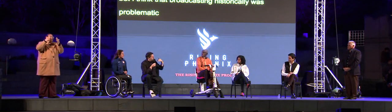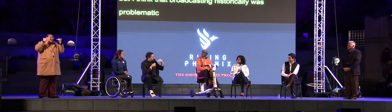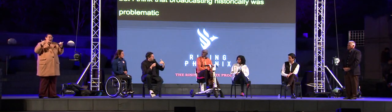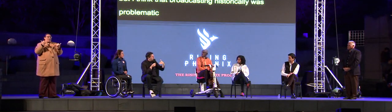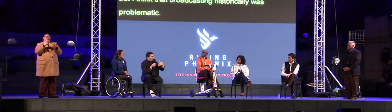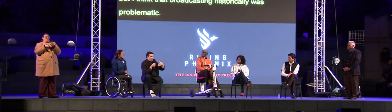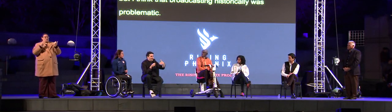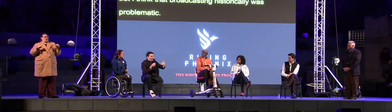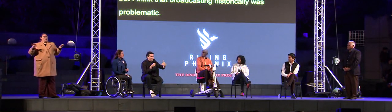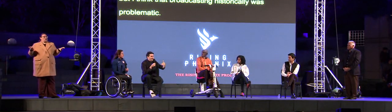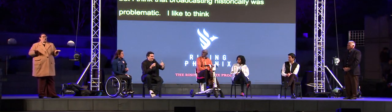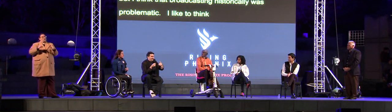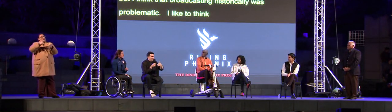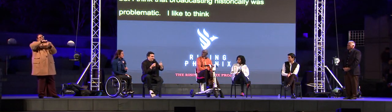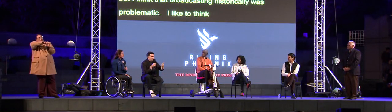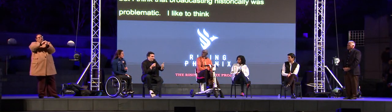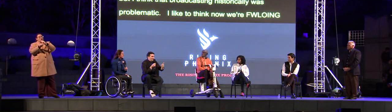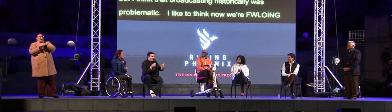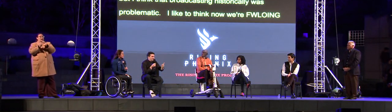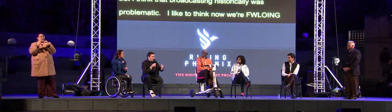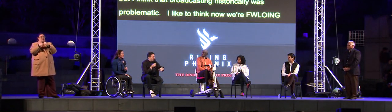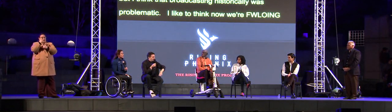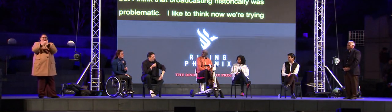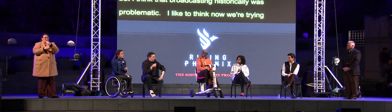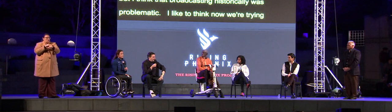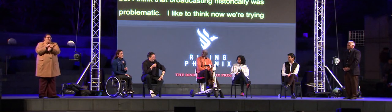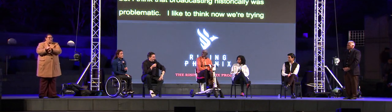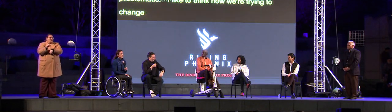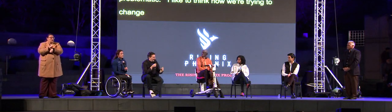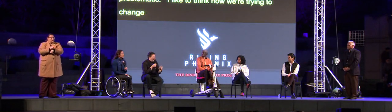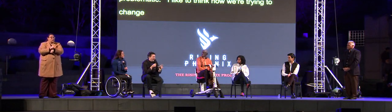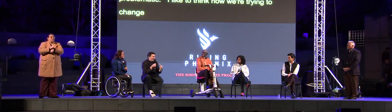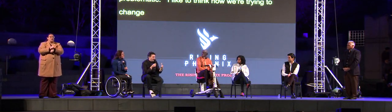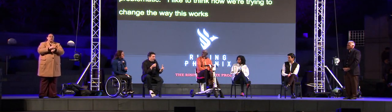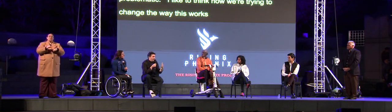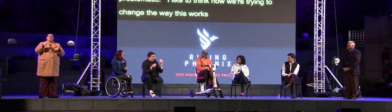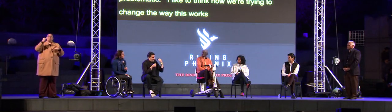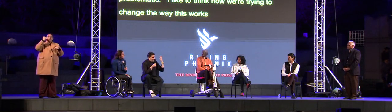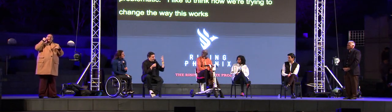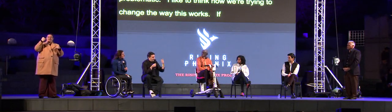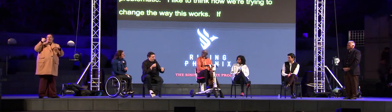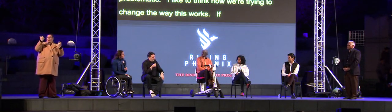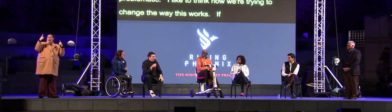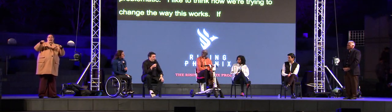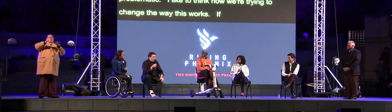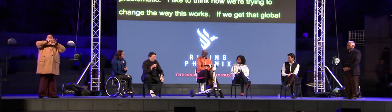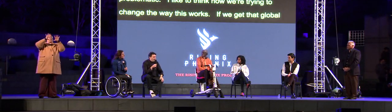is to change the way this works. And if we get that globally-- and that's become one